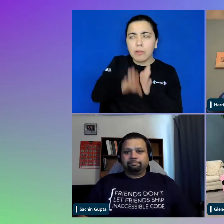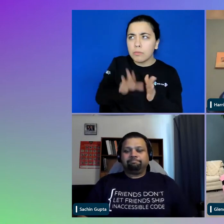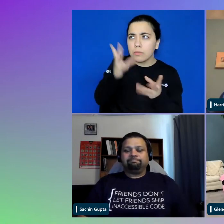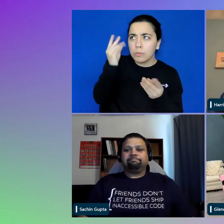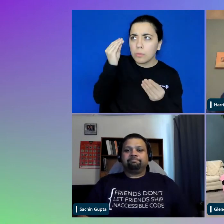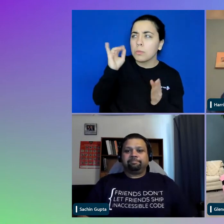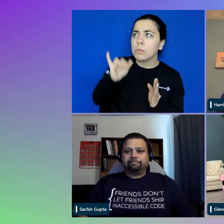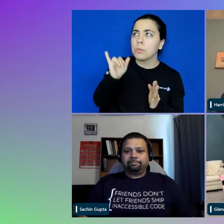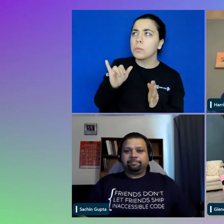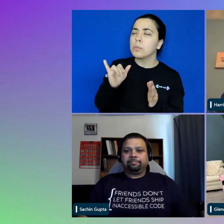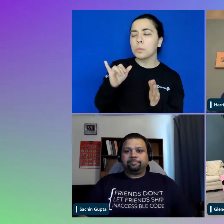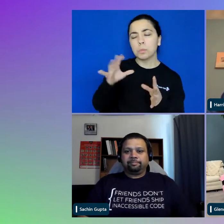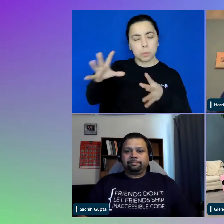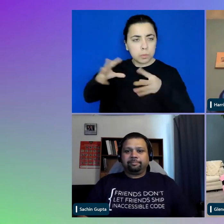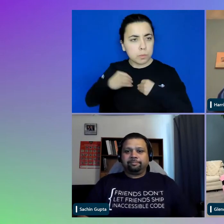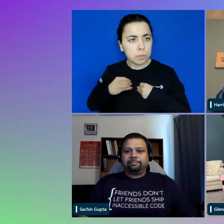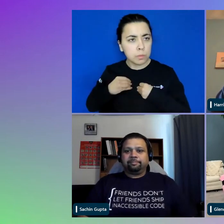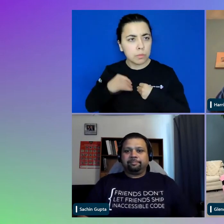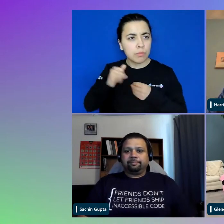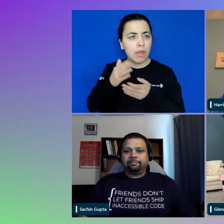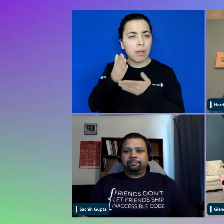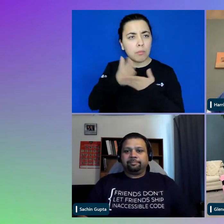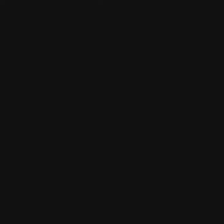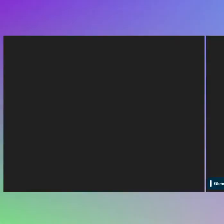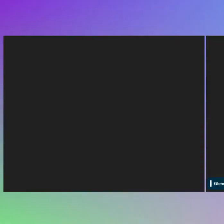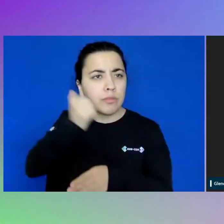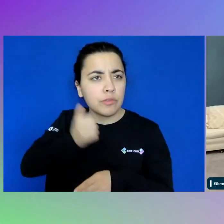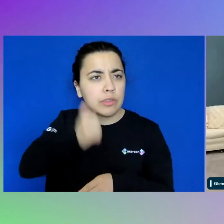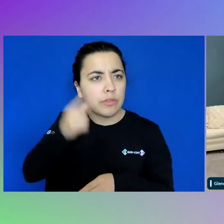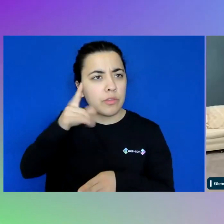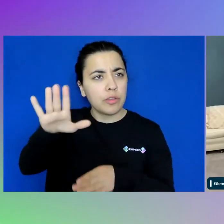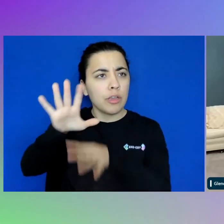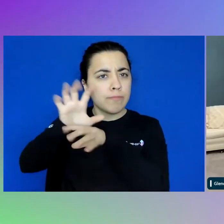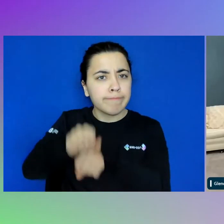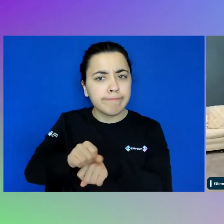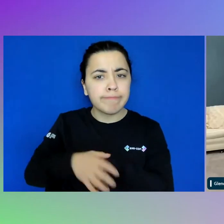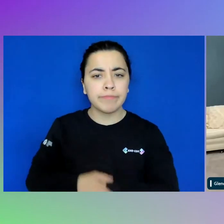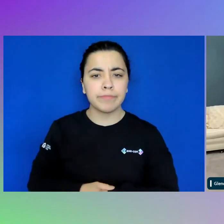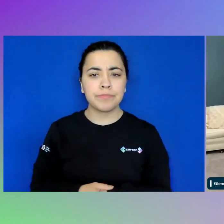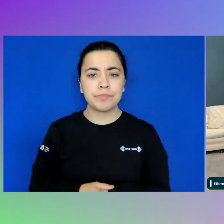said that, Harris. Because I think that developers, they